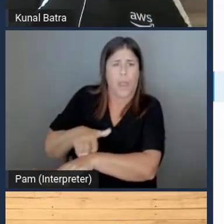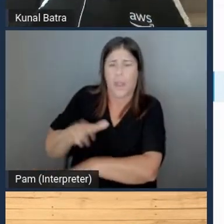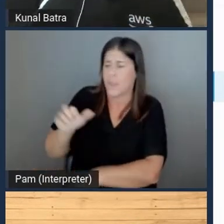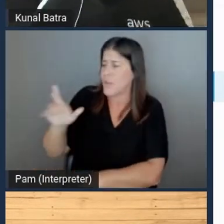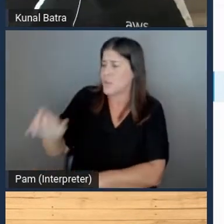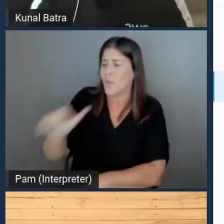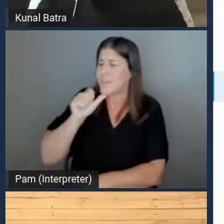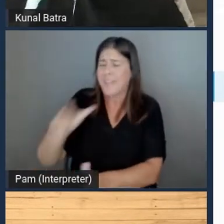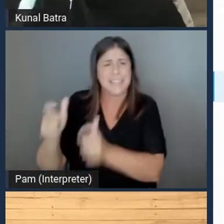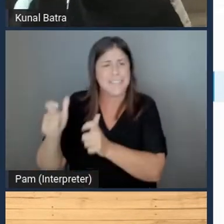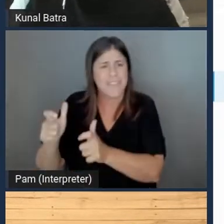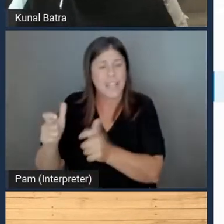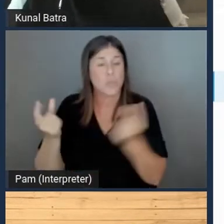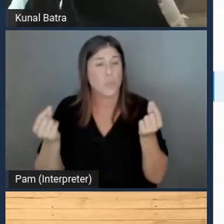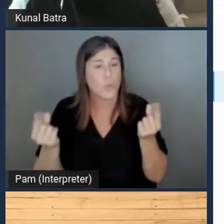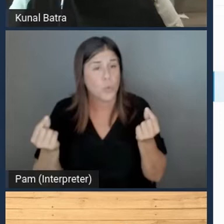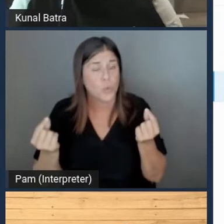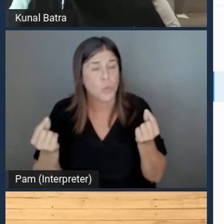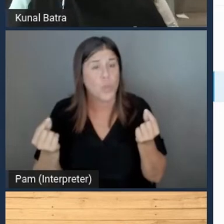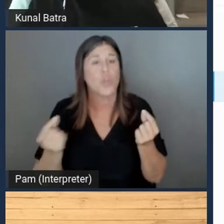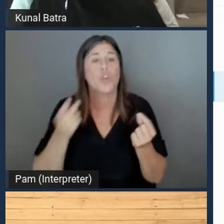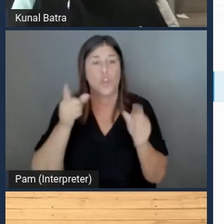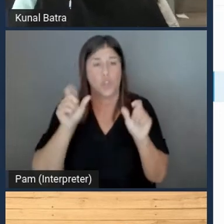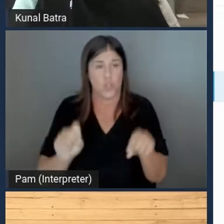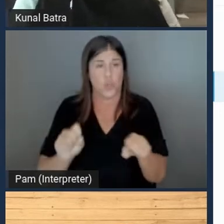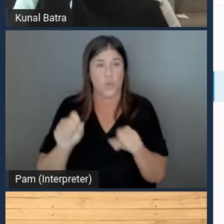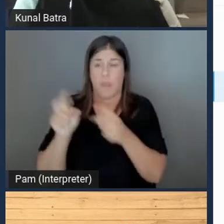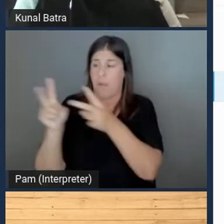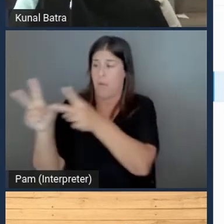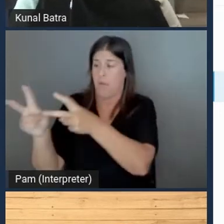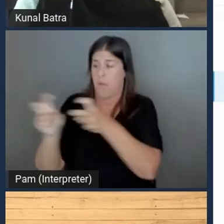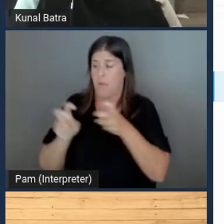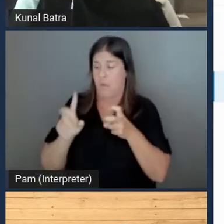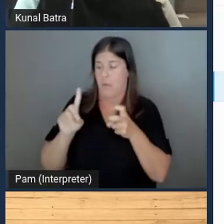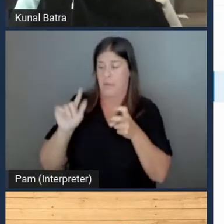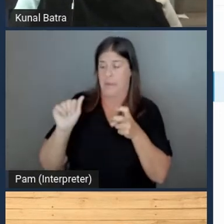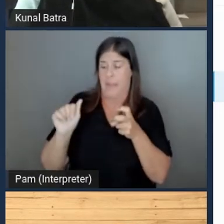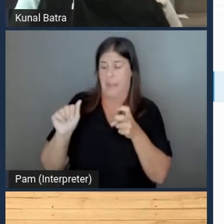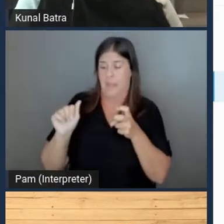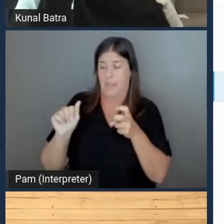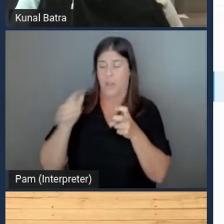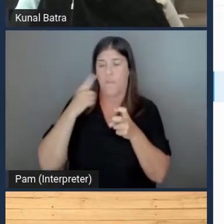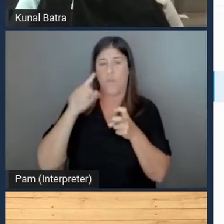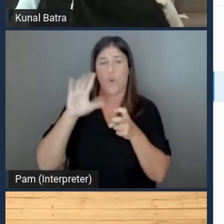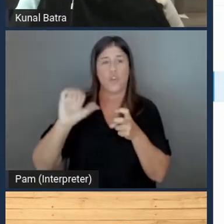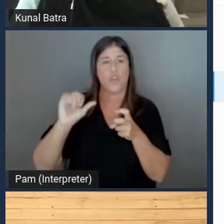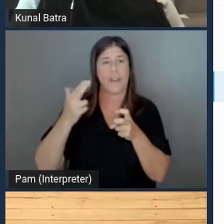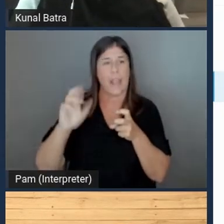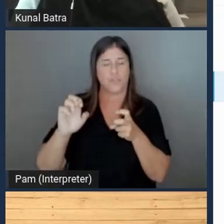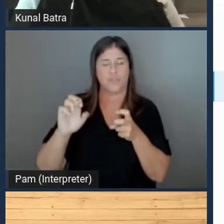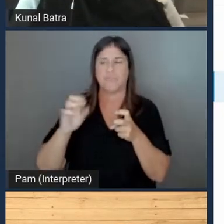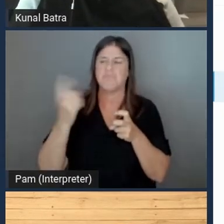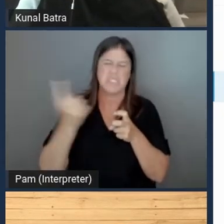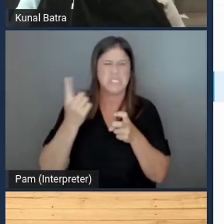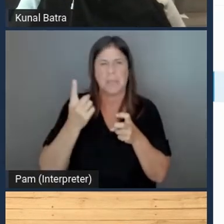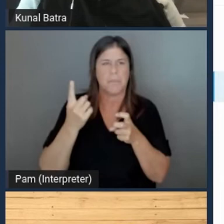So what you can do is that you can bring in data into your cache, something what we call as SPICE